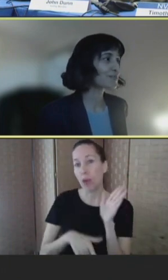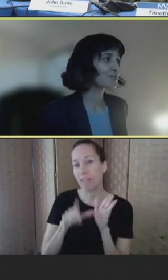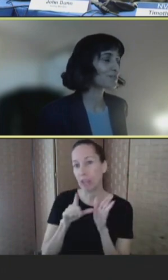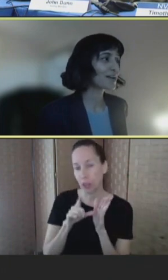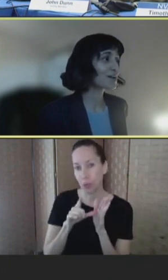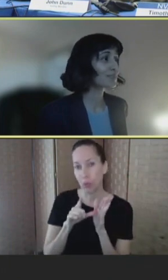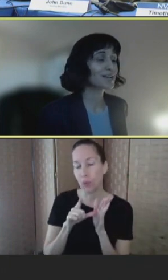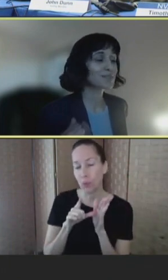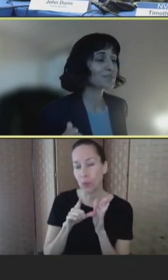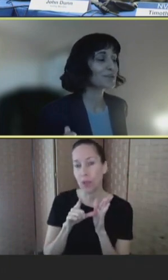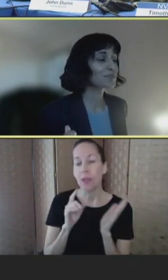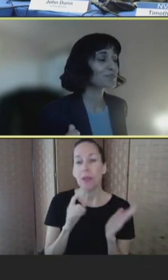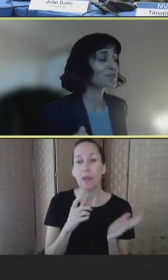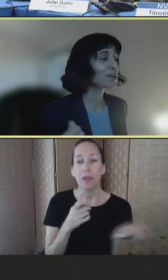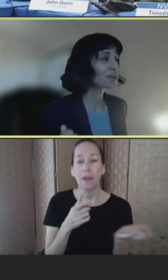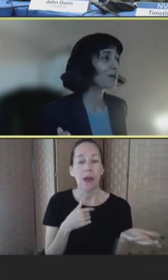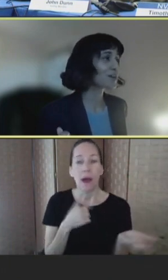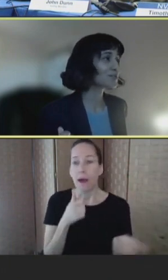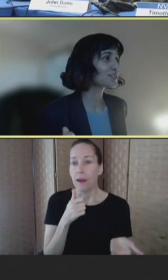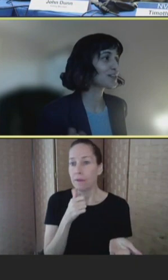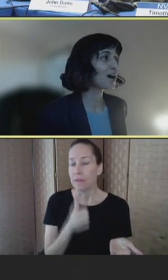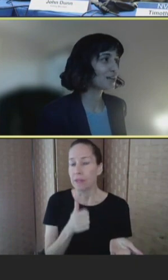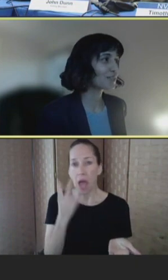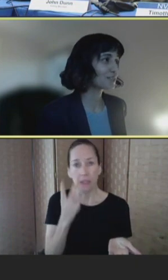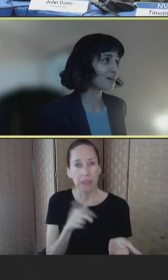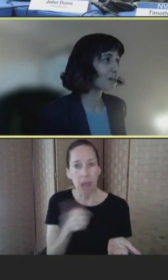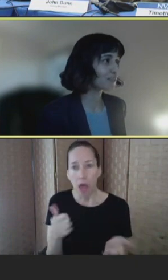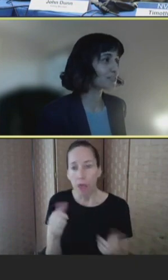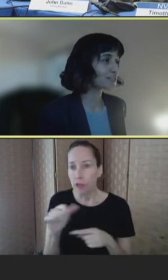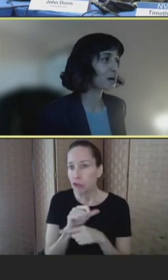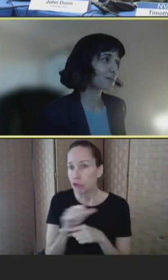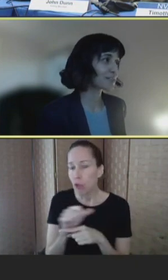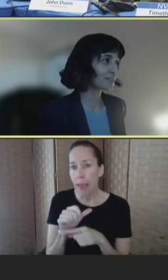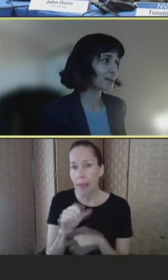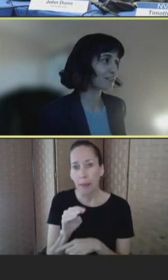like, you know, training modules on all of these topics together.